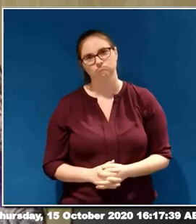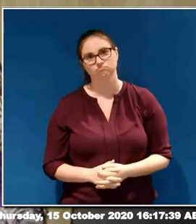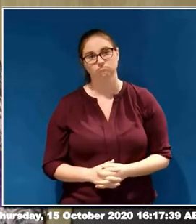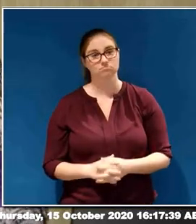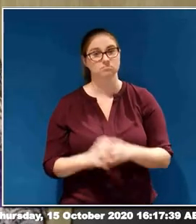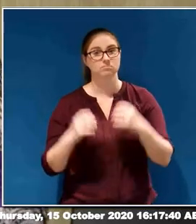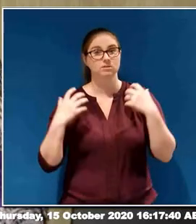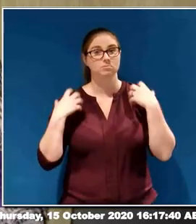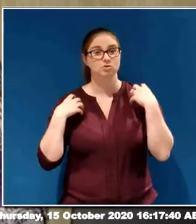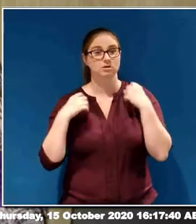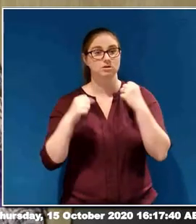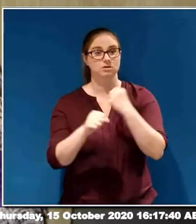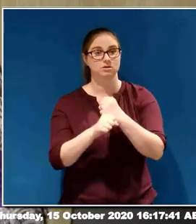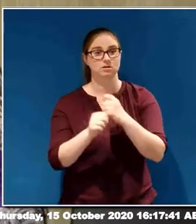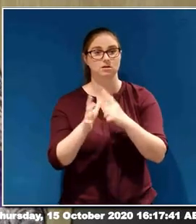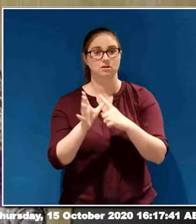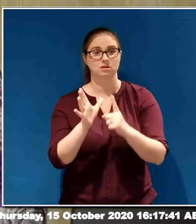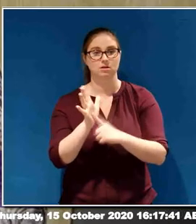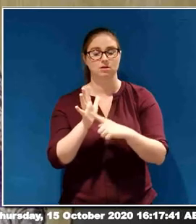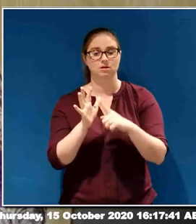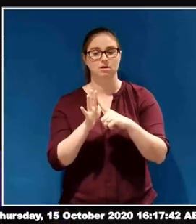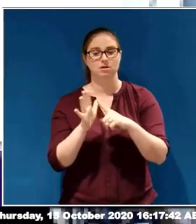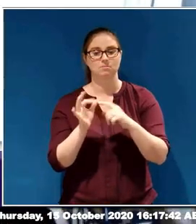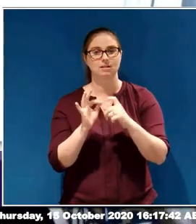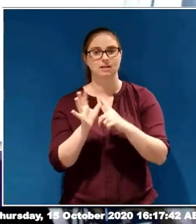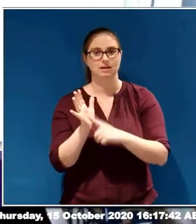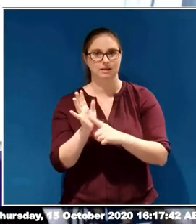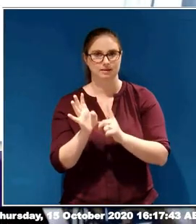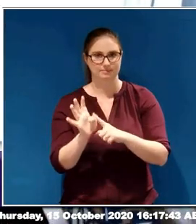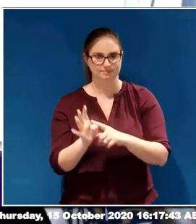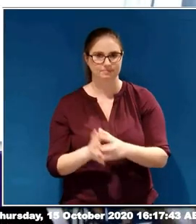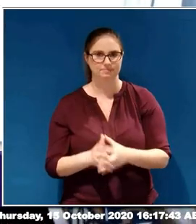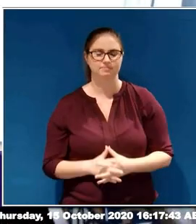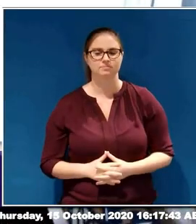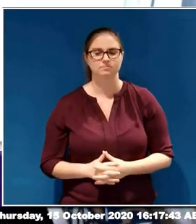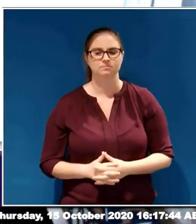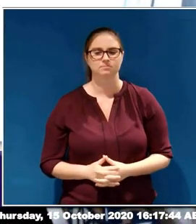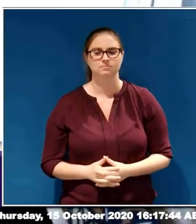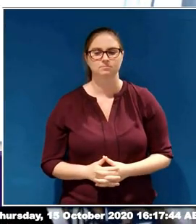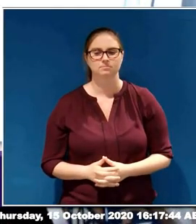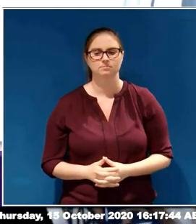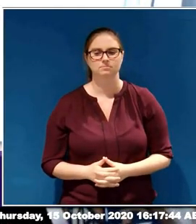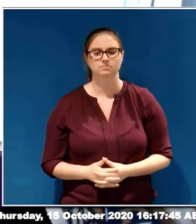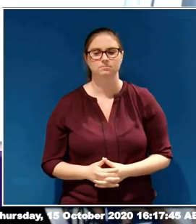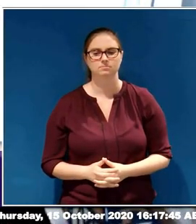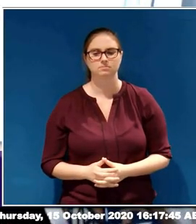I'd just like to ask whether there is a jurisdiction